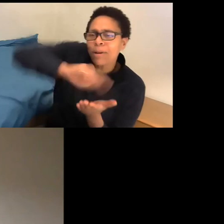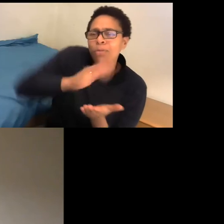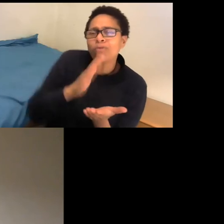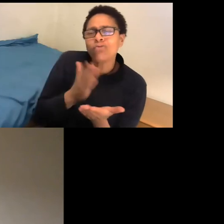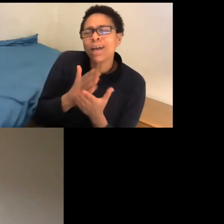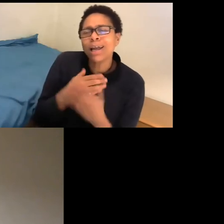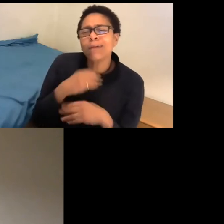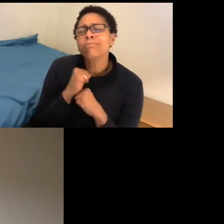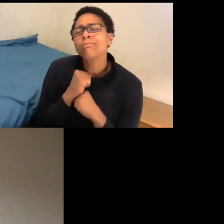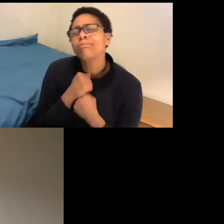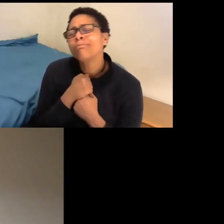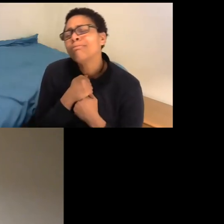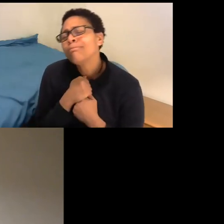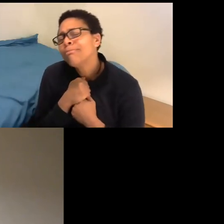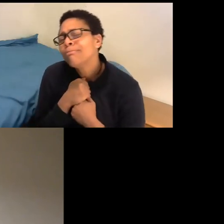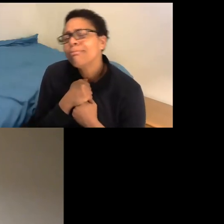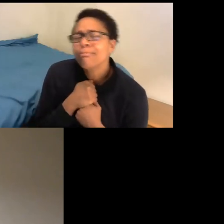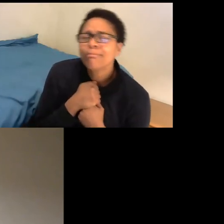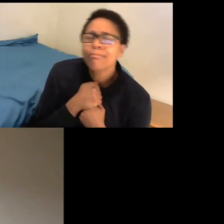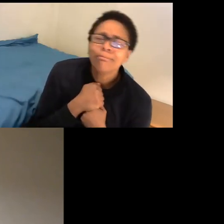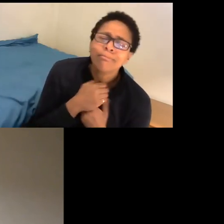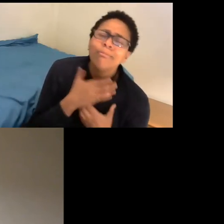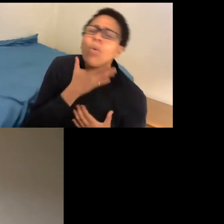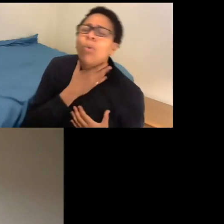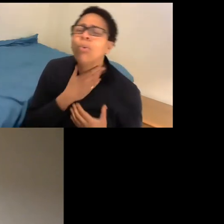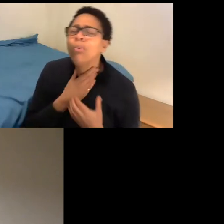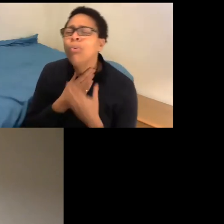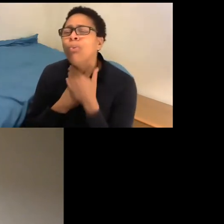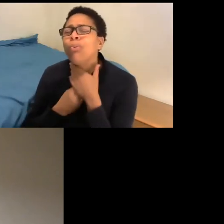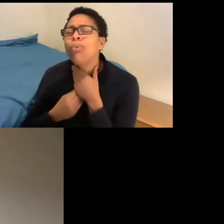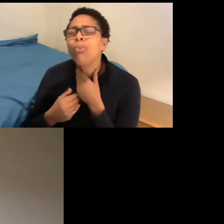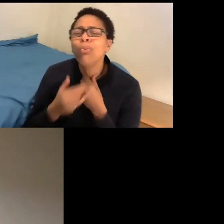album of torch songs and so on. But I could get away with it in